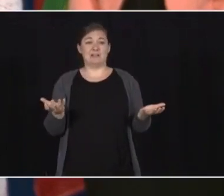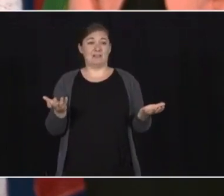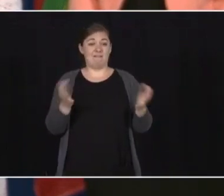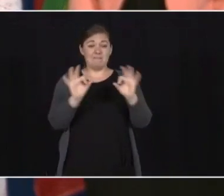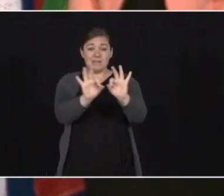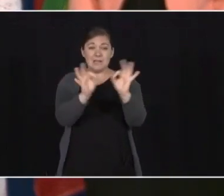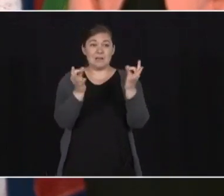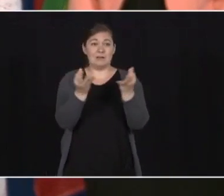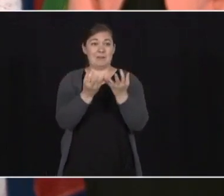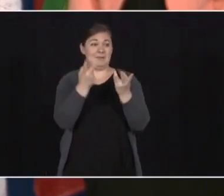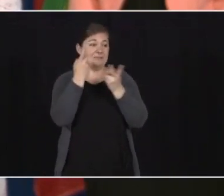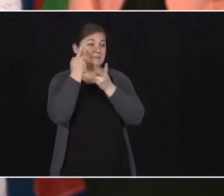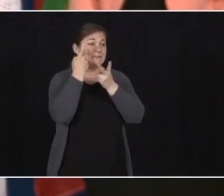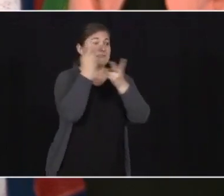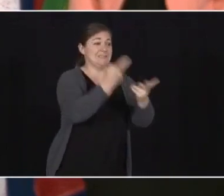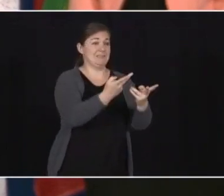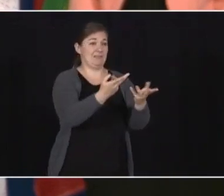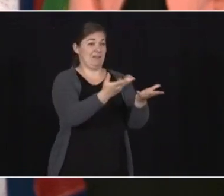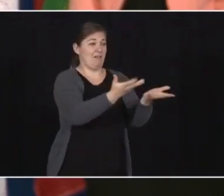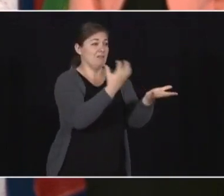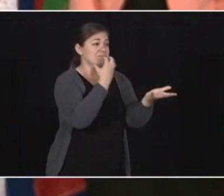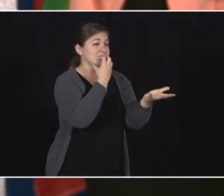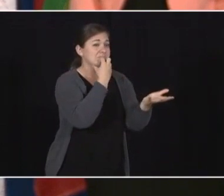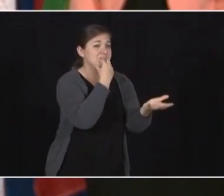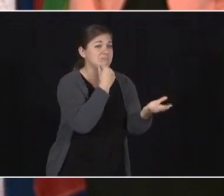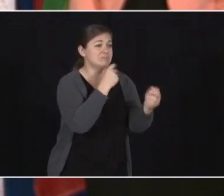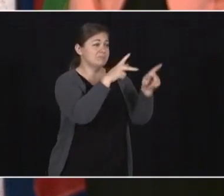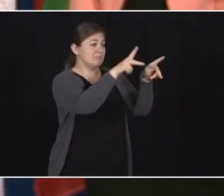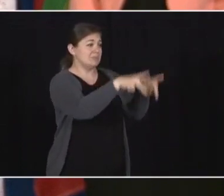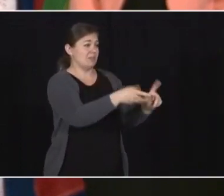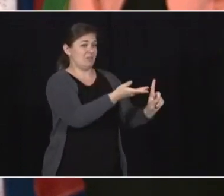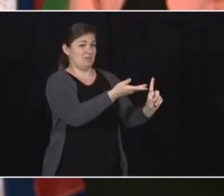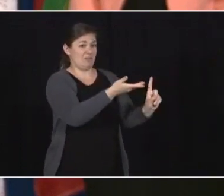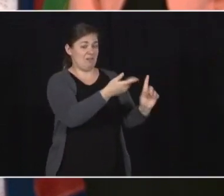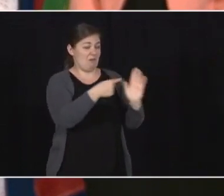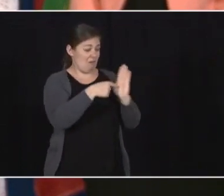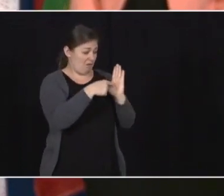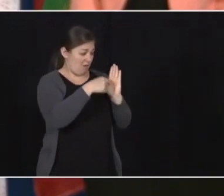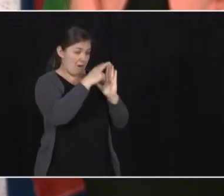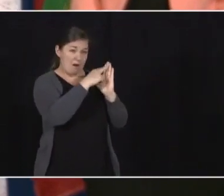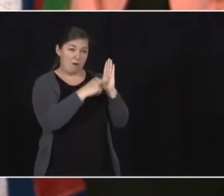And they see their loved ones and to see this report.